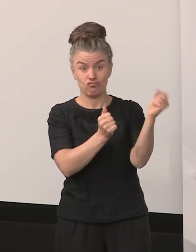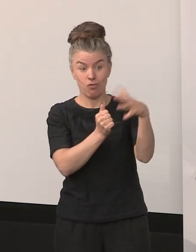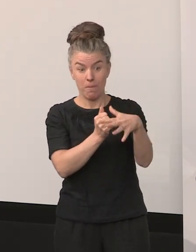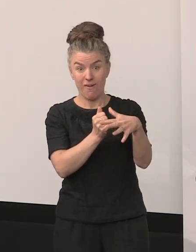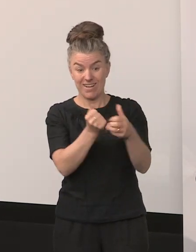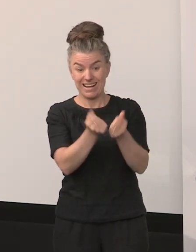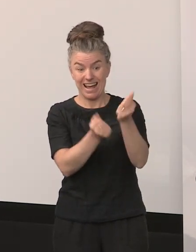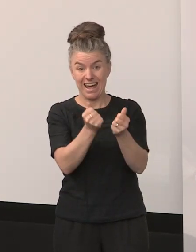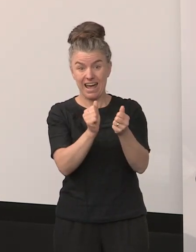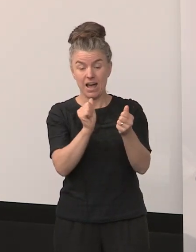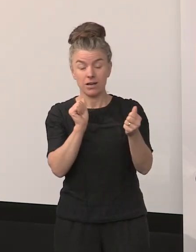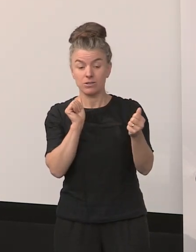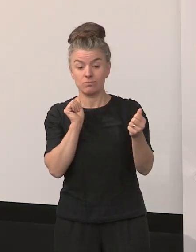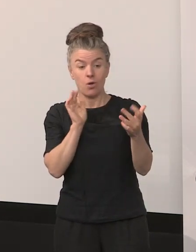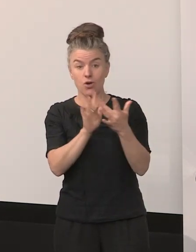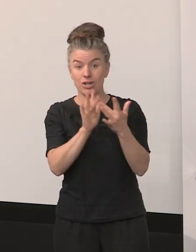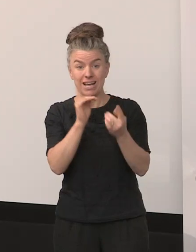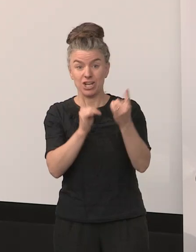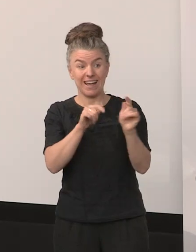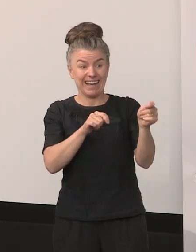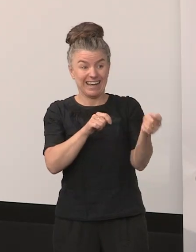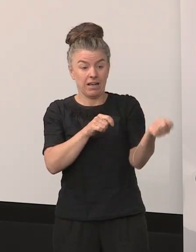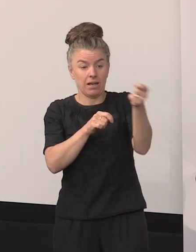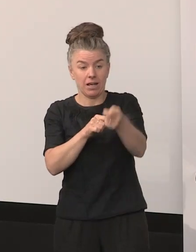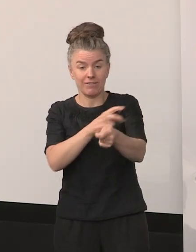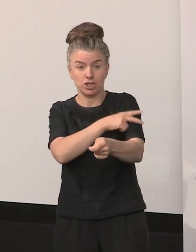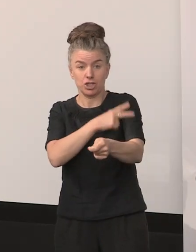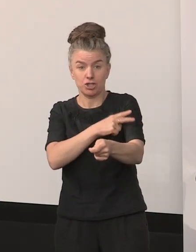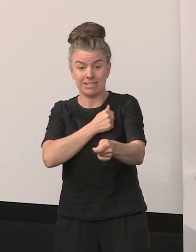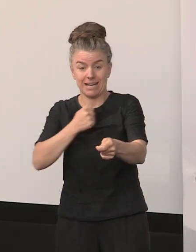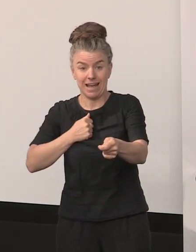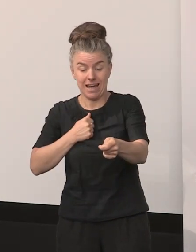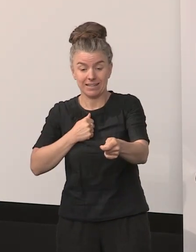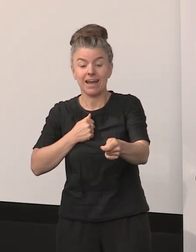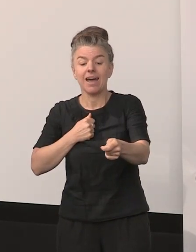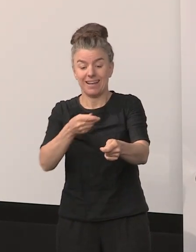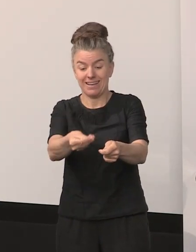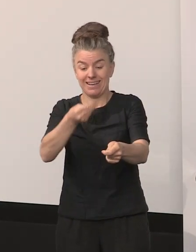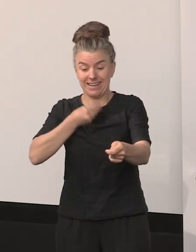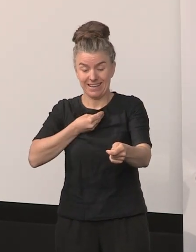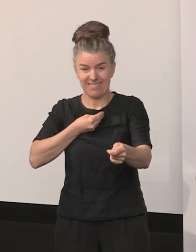they rang the friends who had dropped the car off, and the car had been dropped off in a